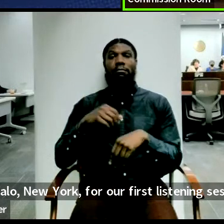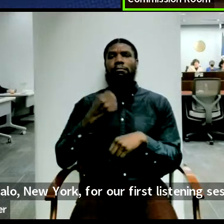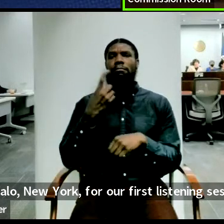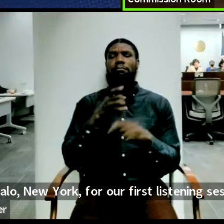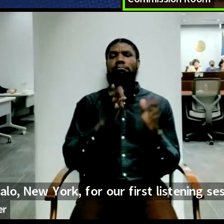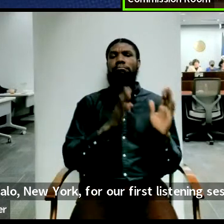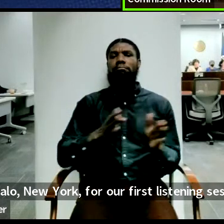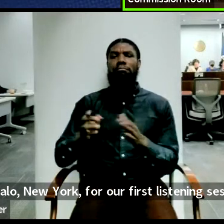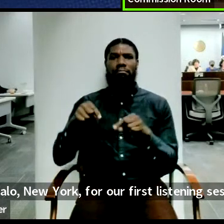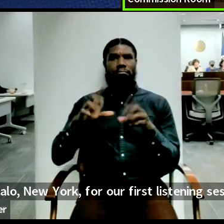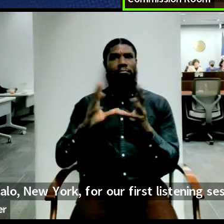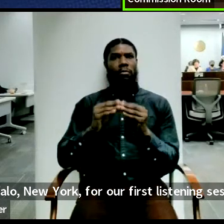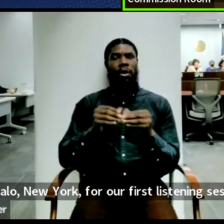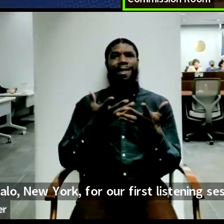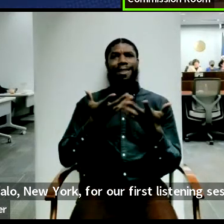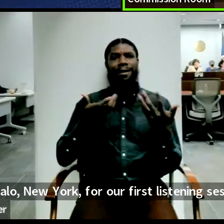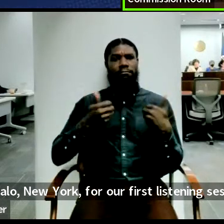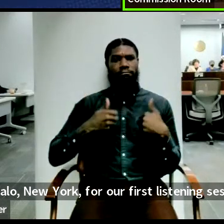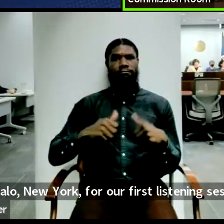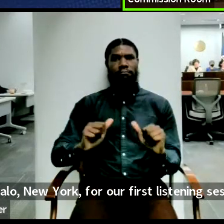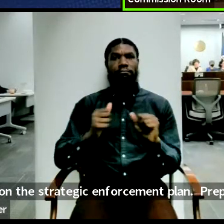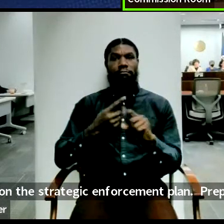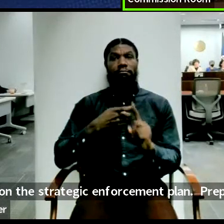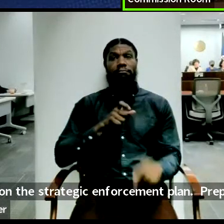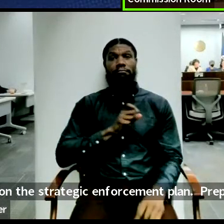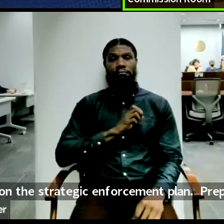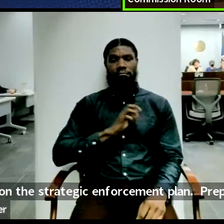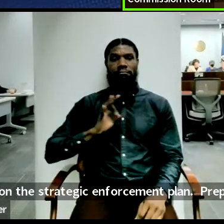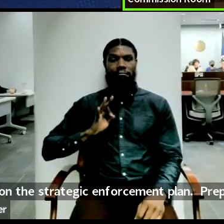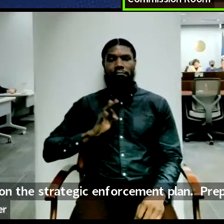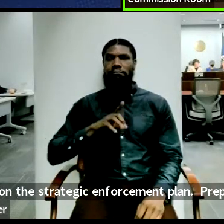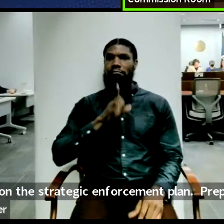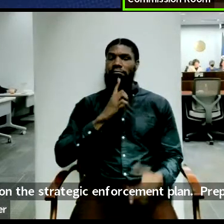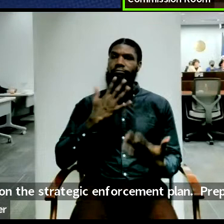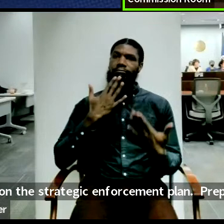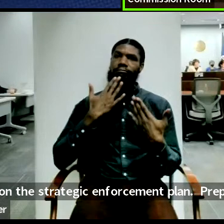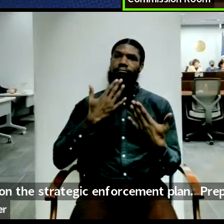has taken a great deal of effort by our staff and I'm extremely grateful for it.